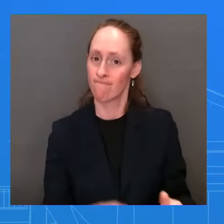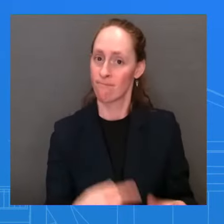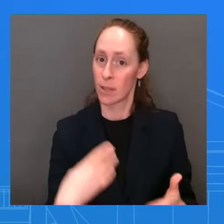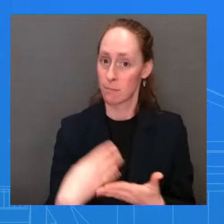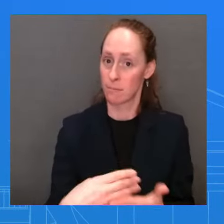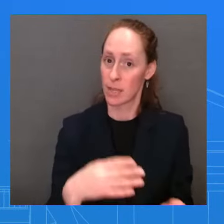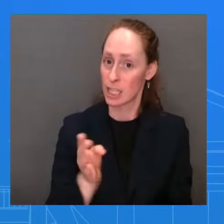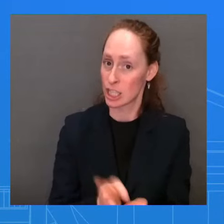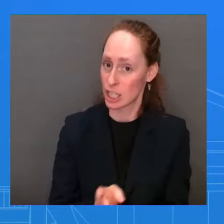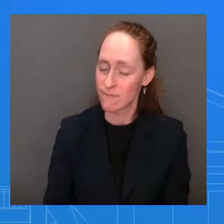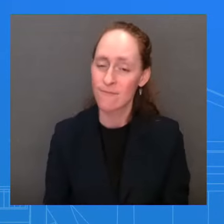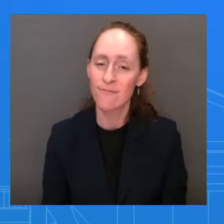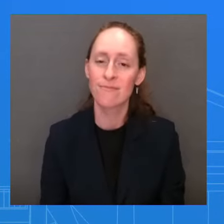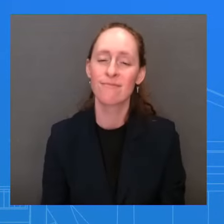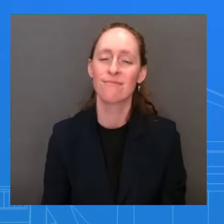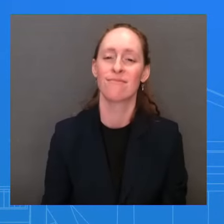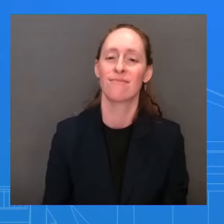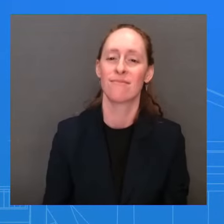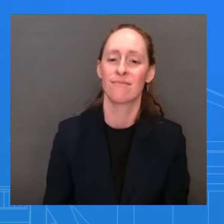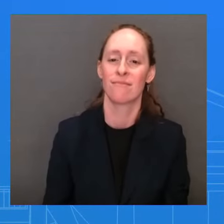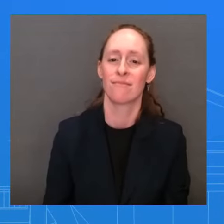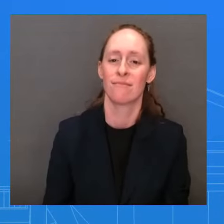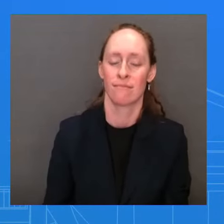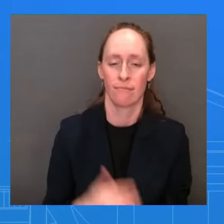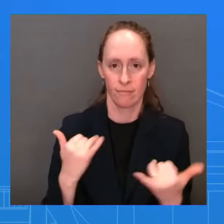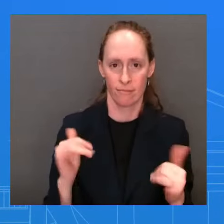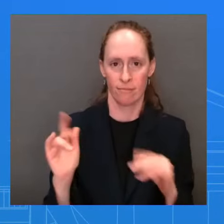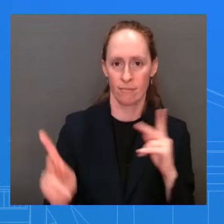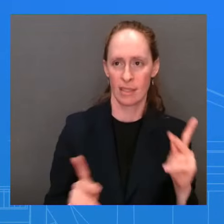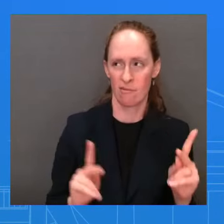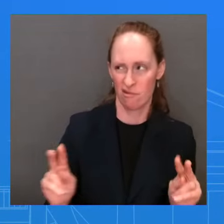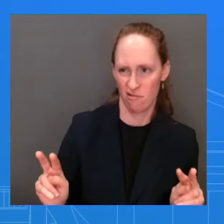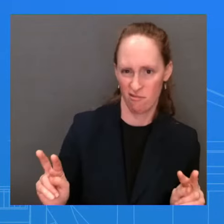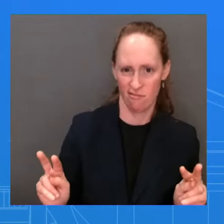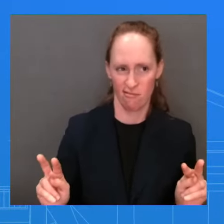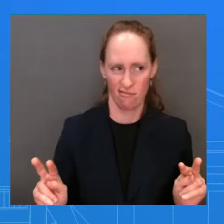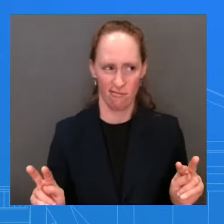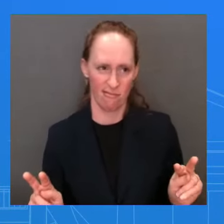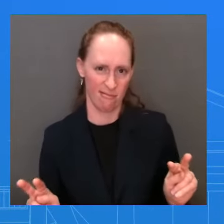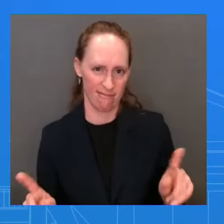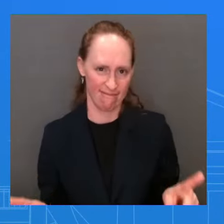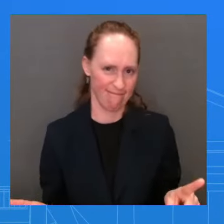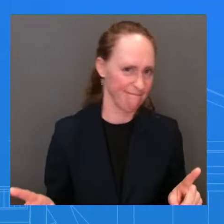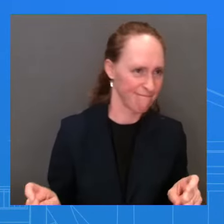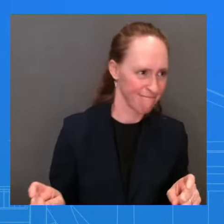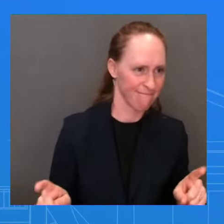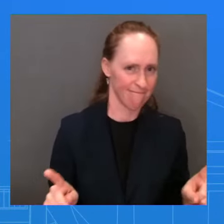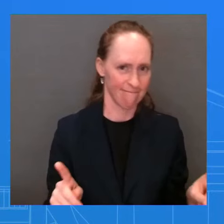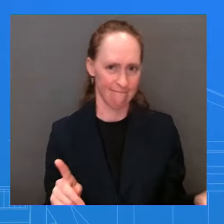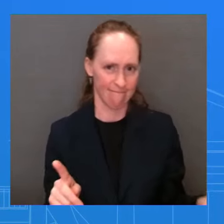[you've] got to simply make clear we're going to avoid default and get this behind us." Is that something the President would be open to?